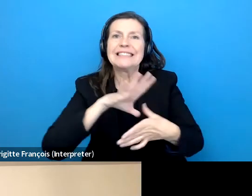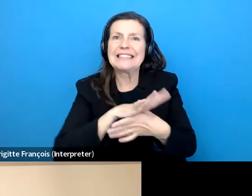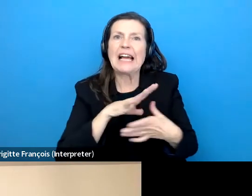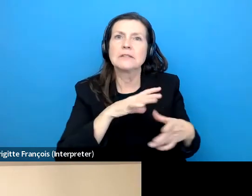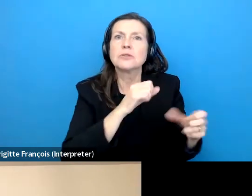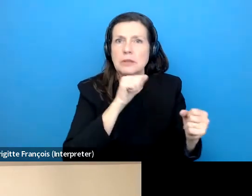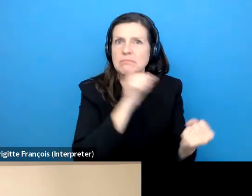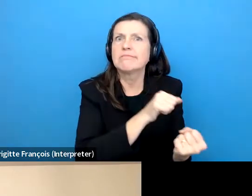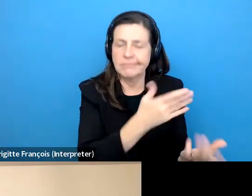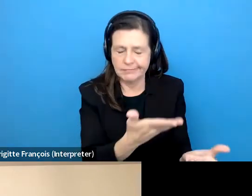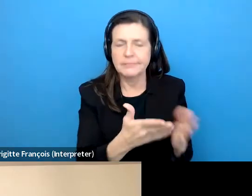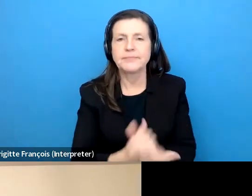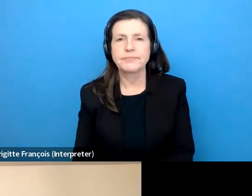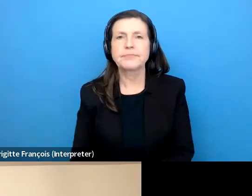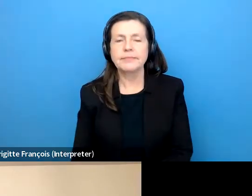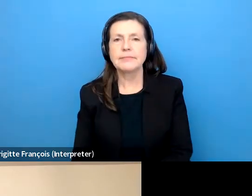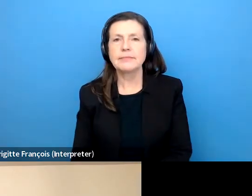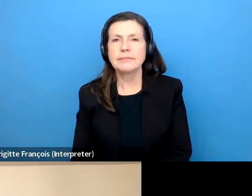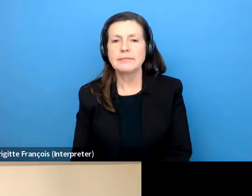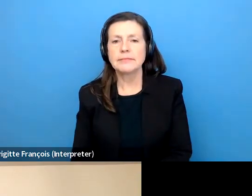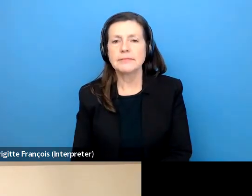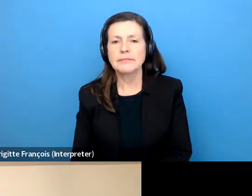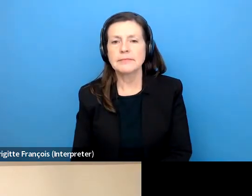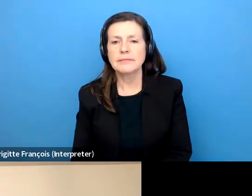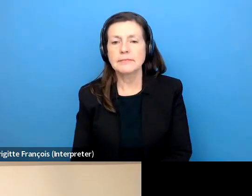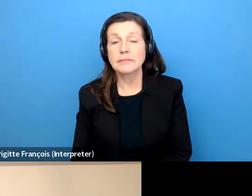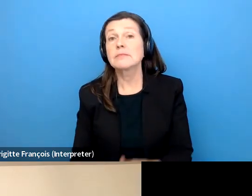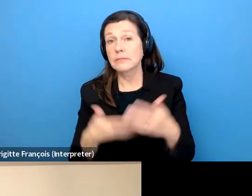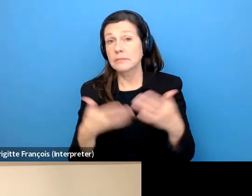So most probably, it happened, of course, earlier.